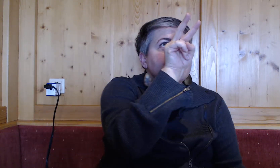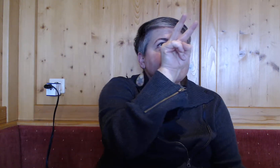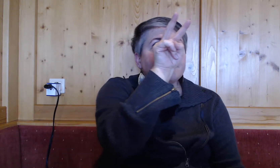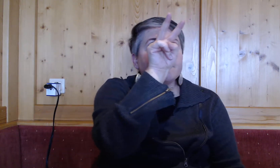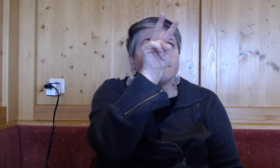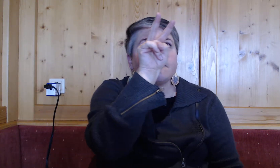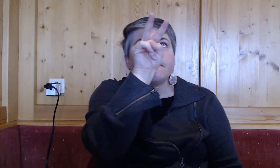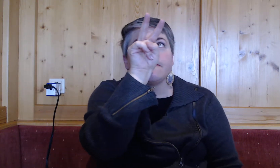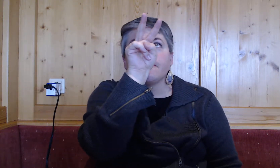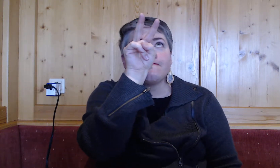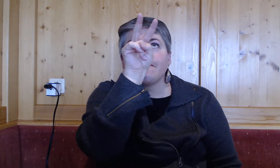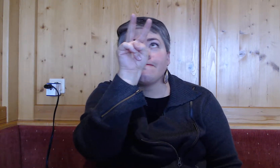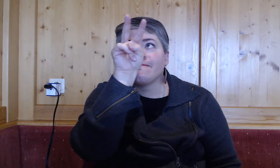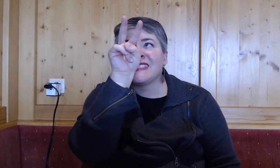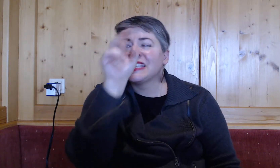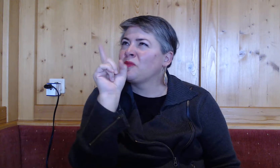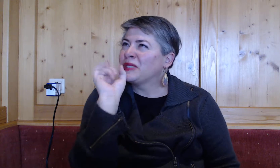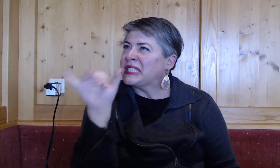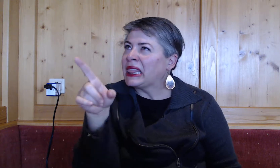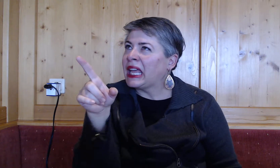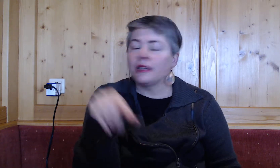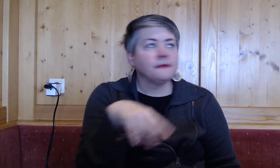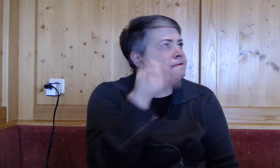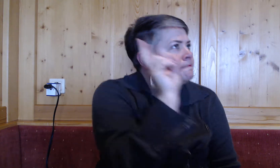looking. Asking myself, "What is that?". Look more.